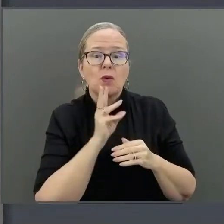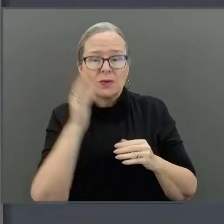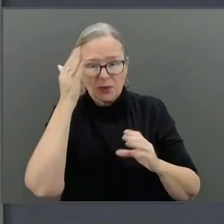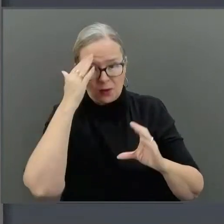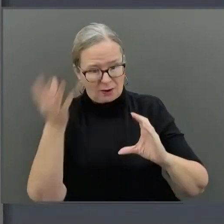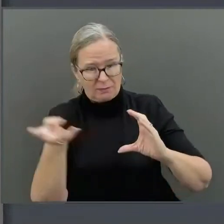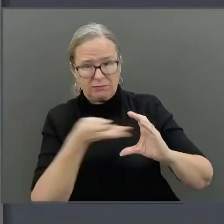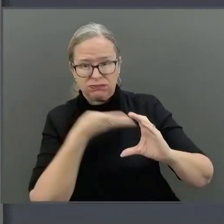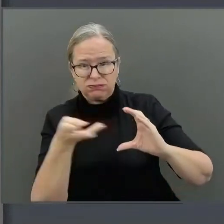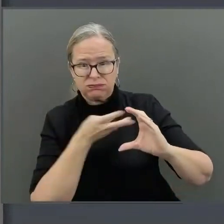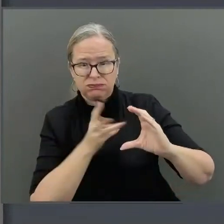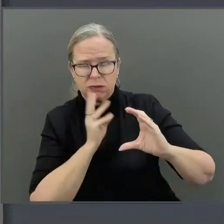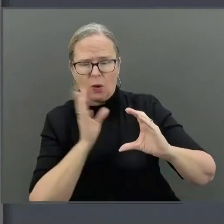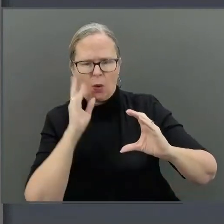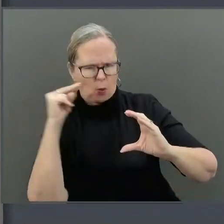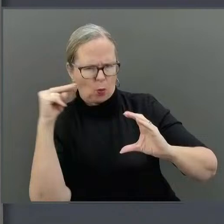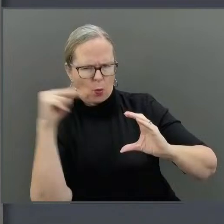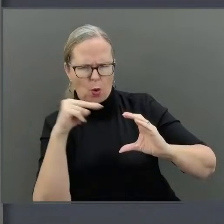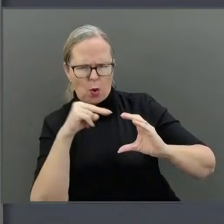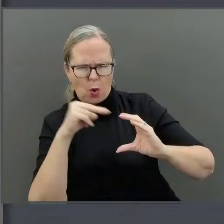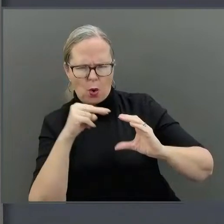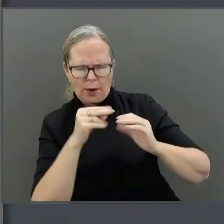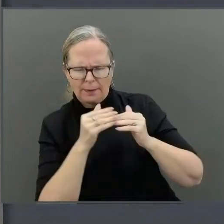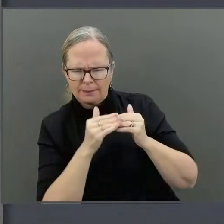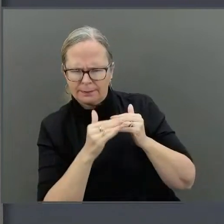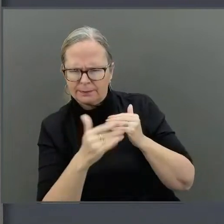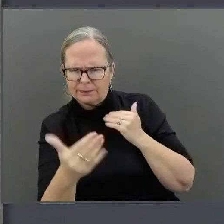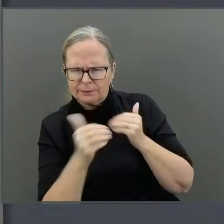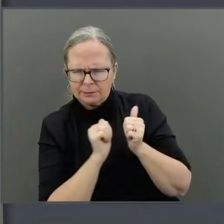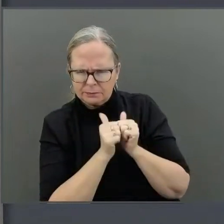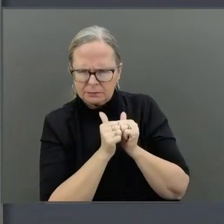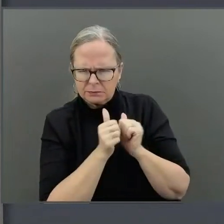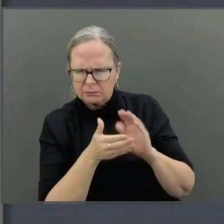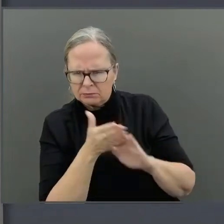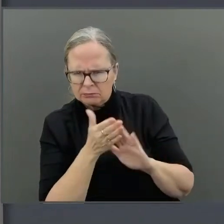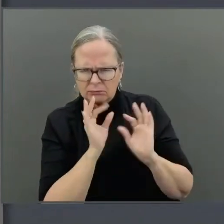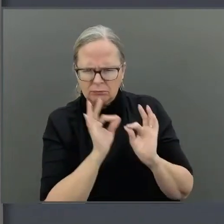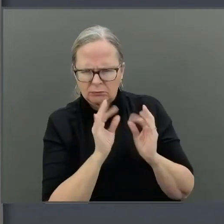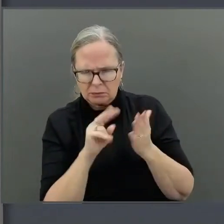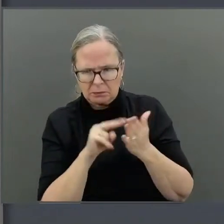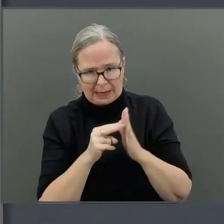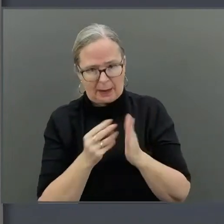with the private sector to improve our approach to City infrastructure and to fix this feeder M